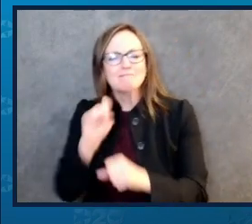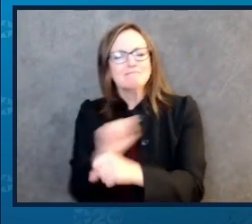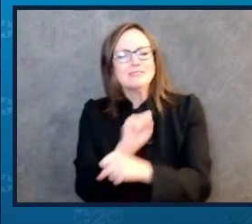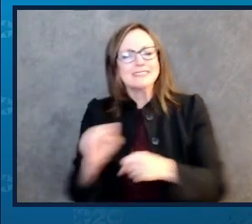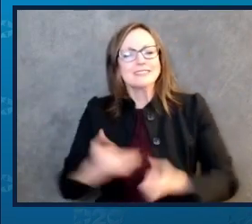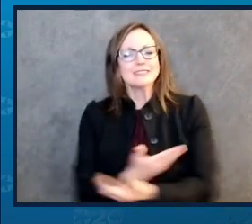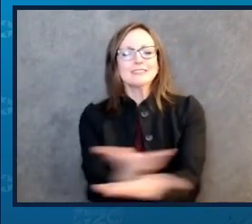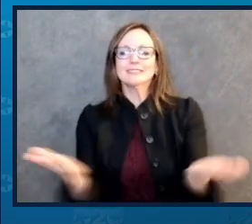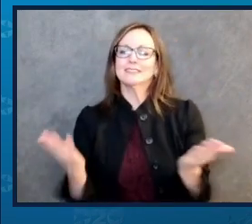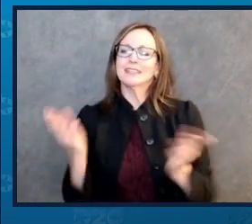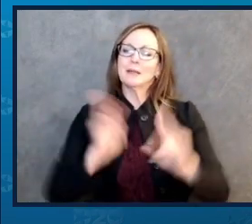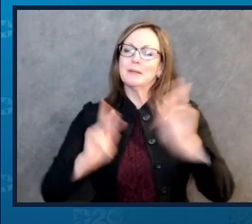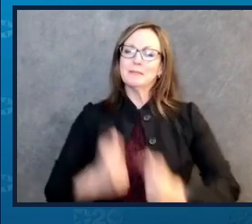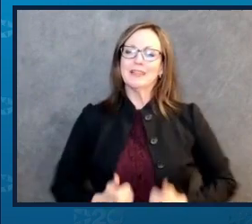TONIGHT.